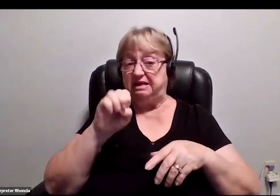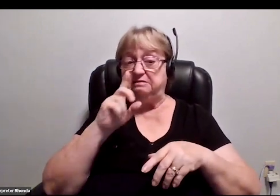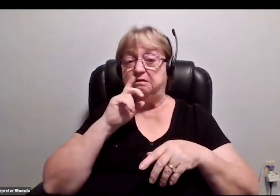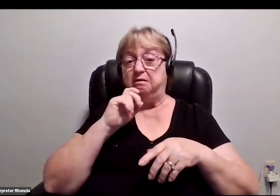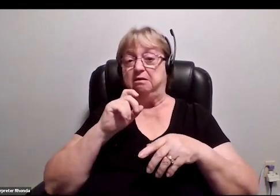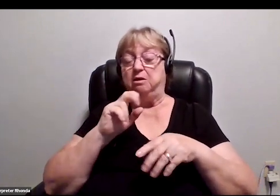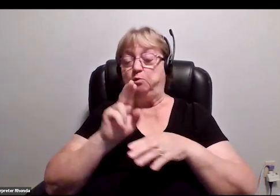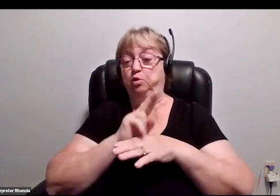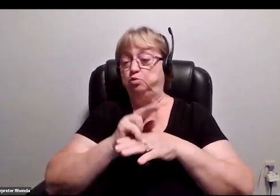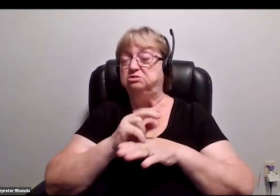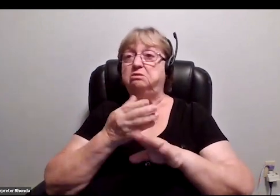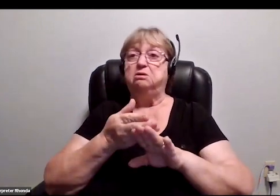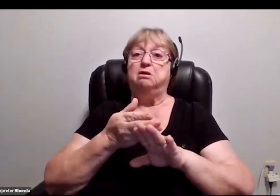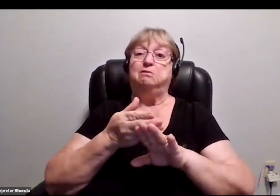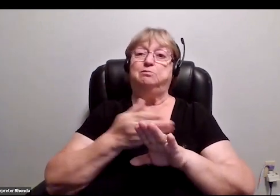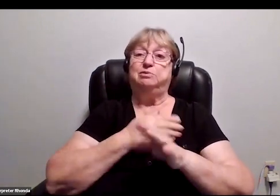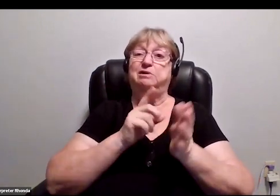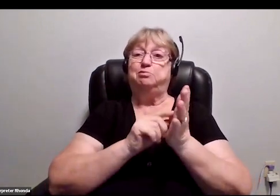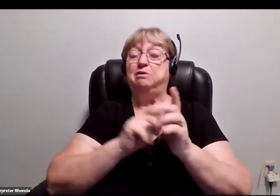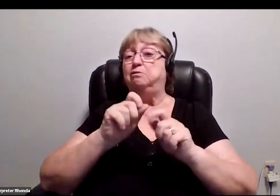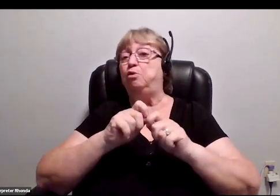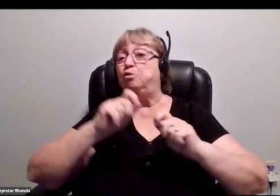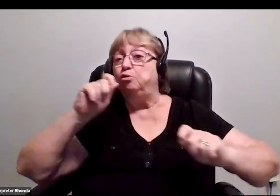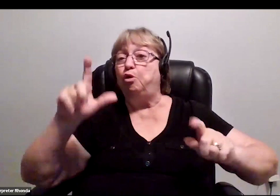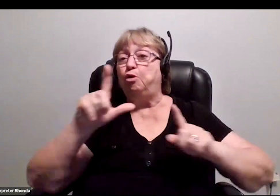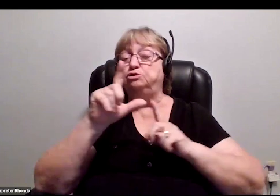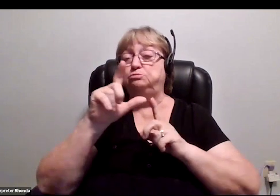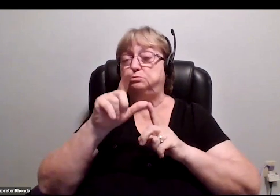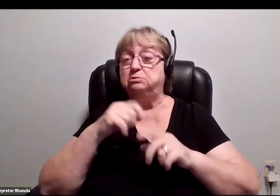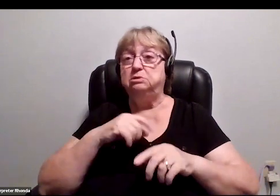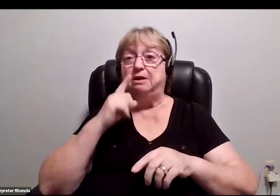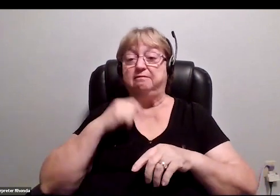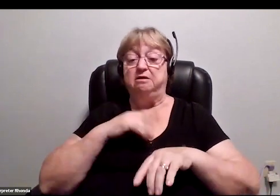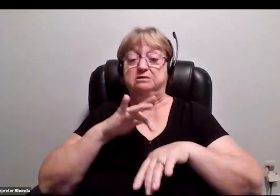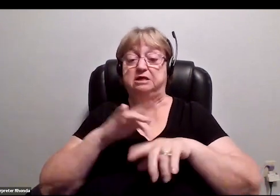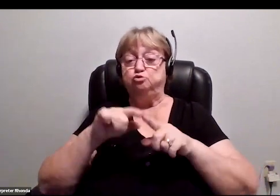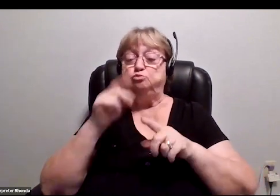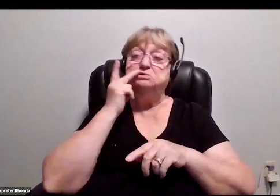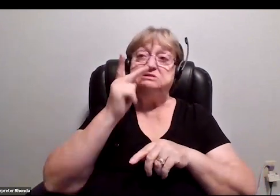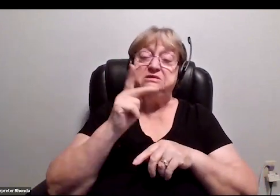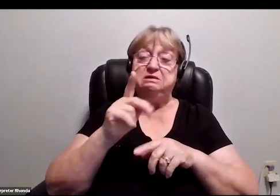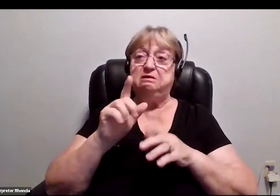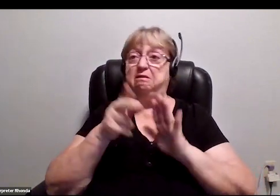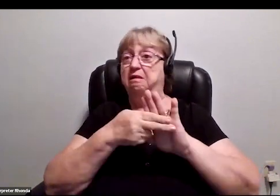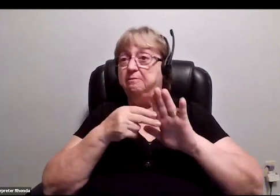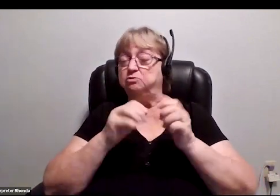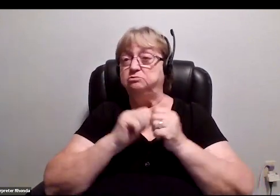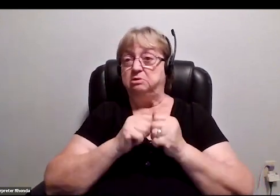We use pre-made large print braille labels such as the Touch To See labels that have the alphabet and numbers on them.